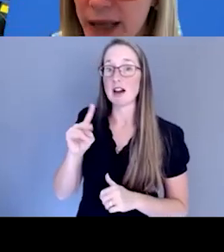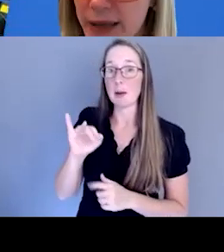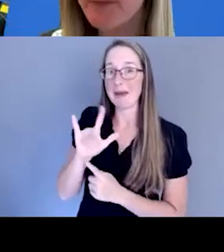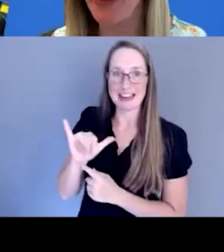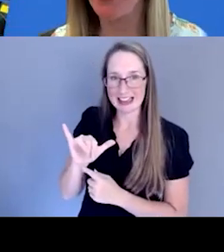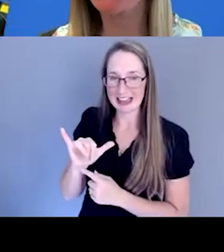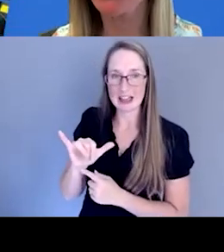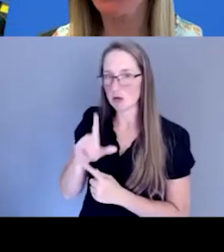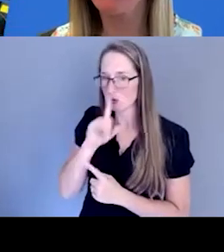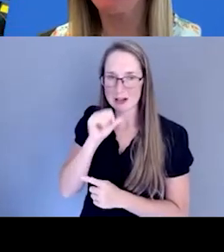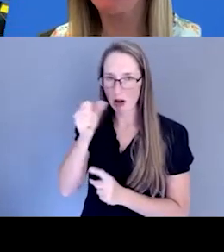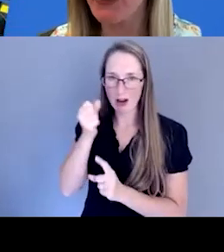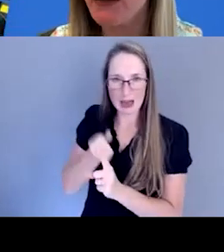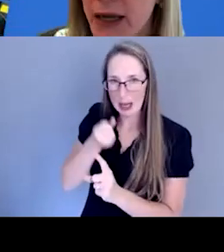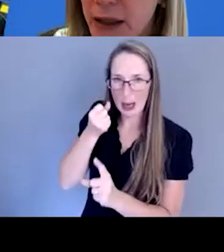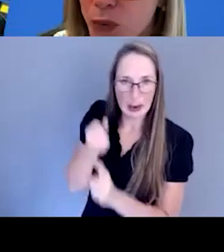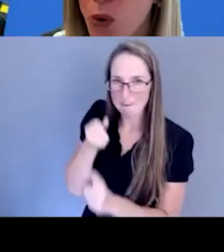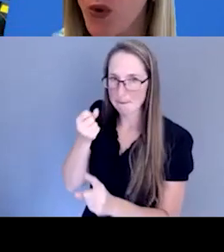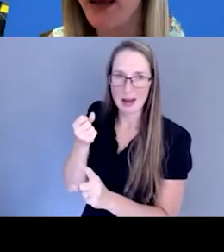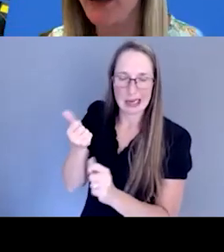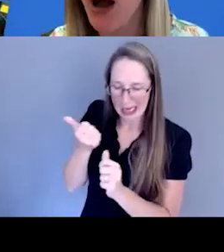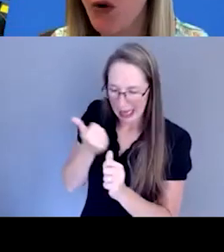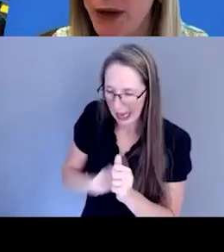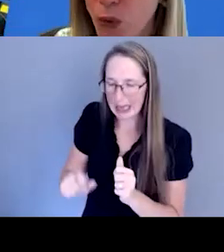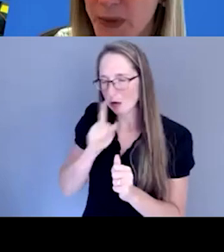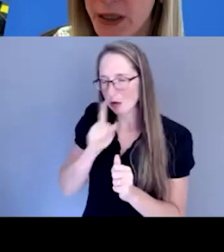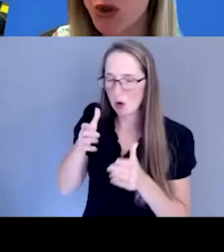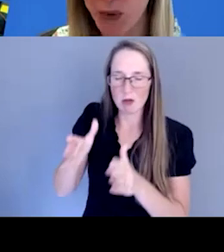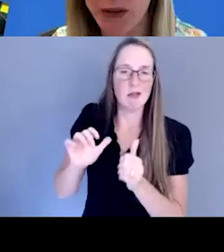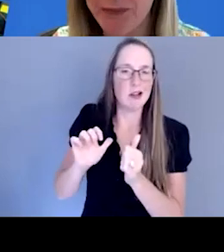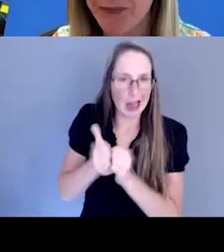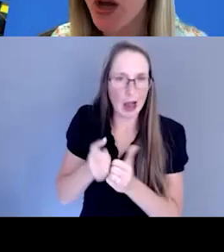impact in any real way how equipment is treated.